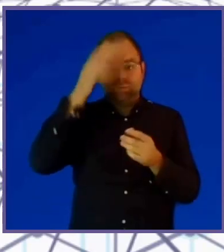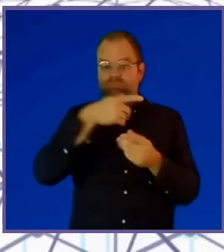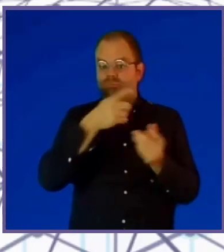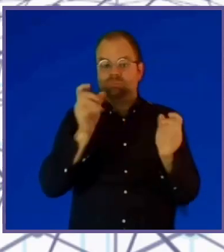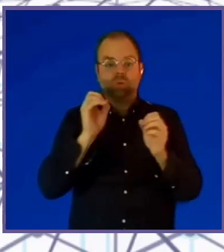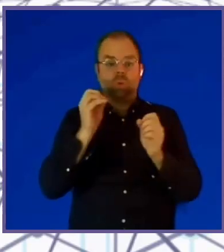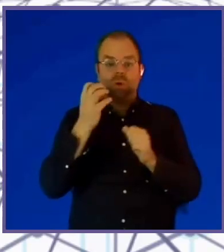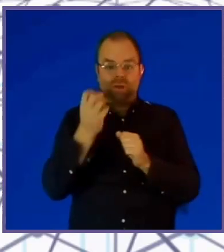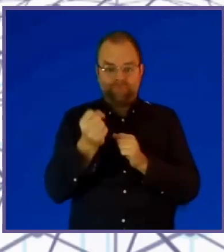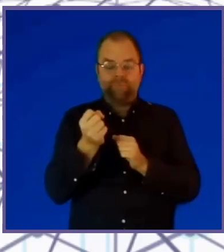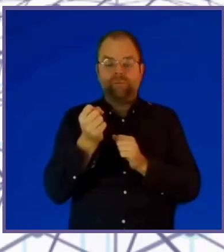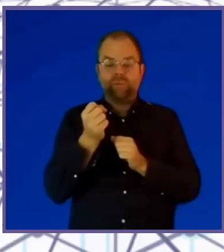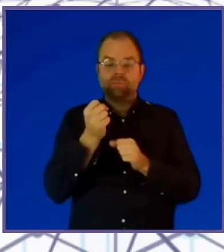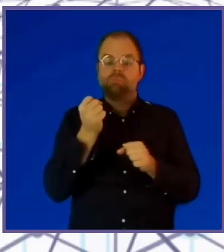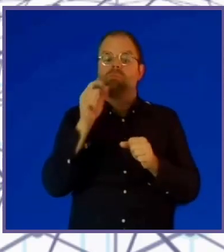their mobility and independence.